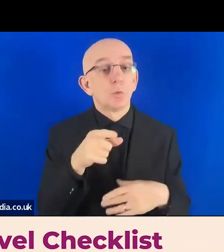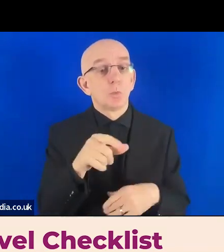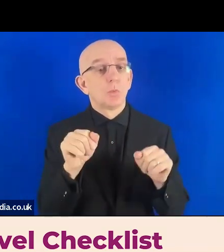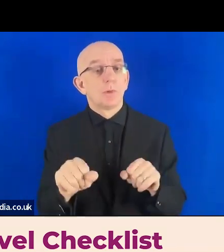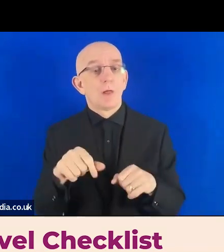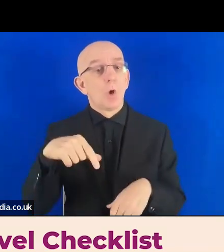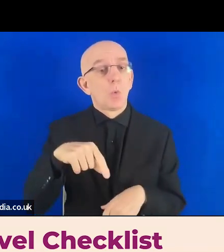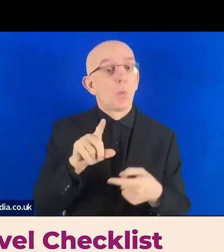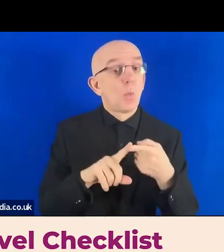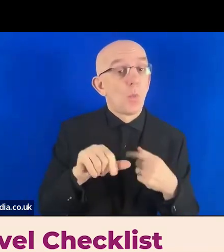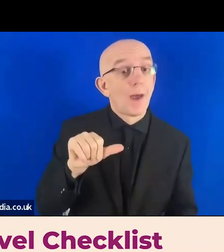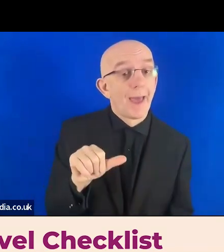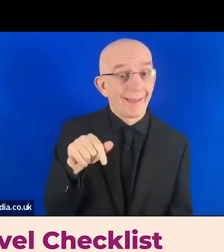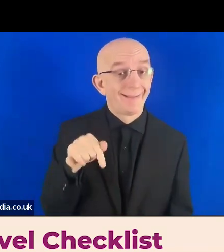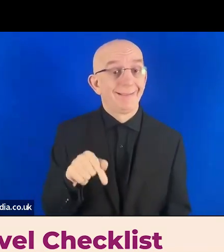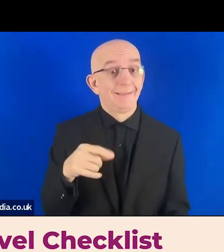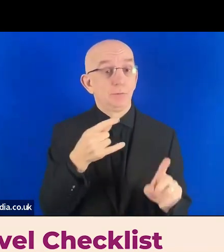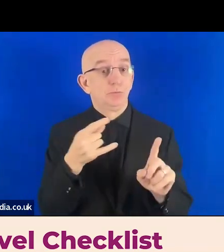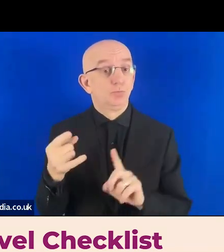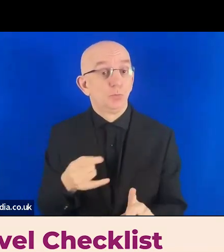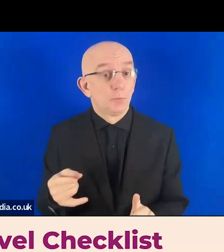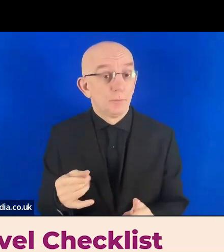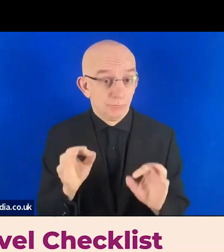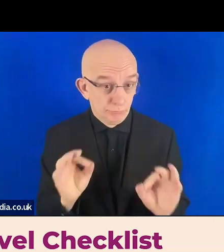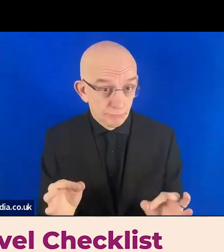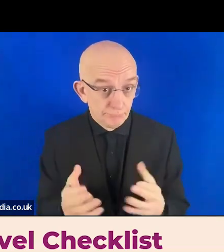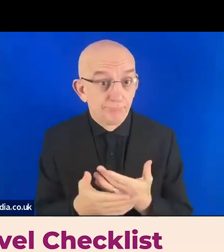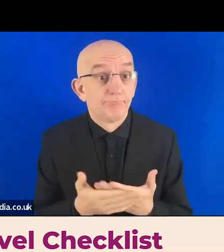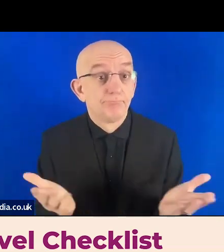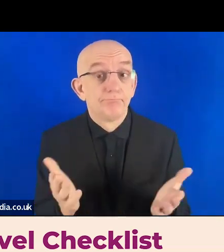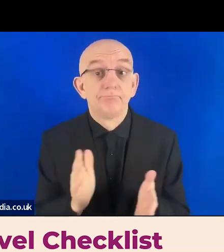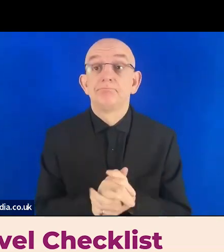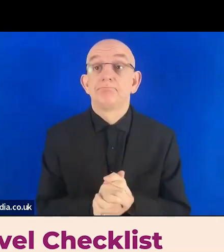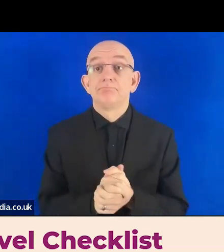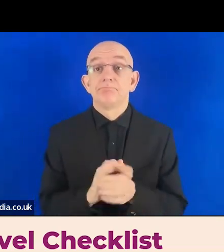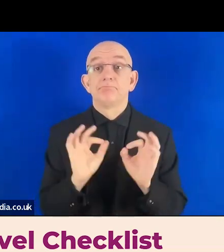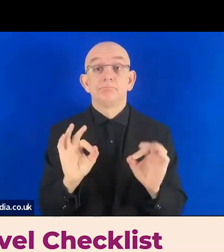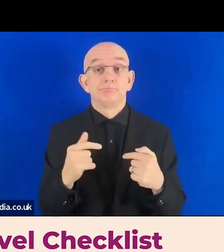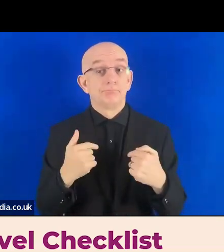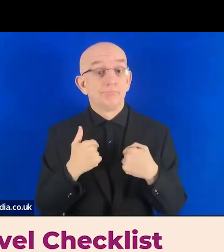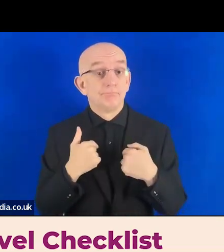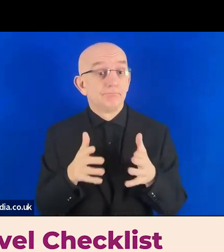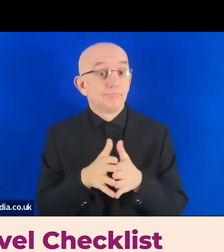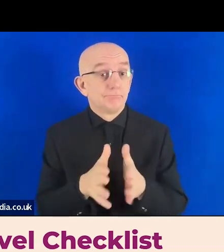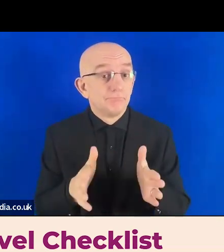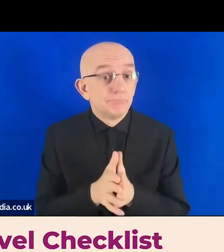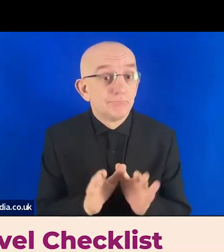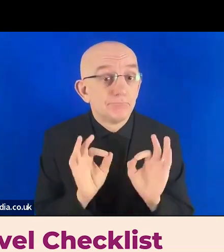So yeah, I guess that's where we are now. I am now going to,